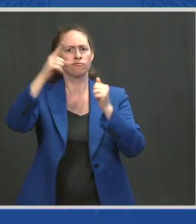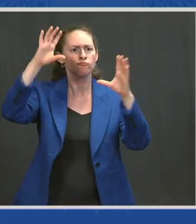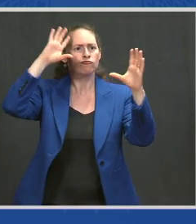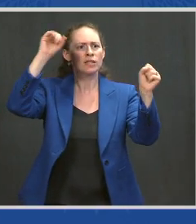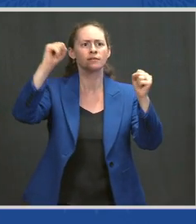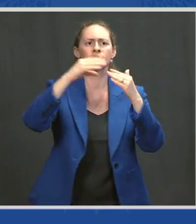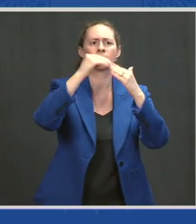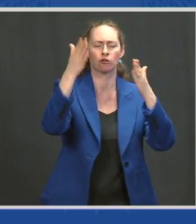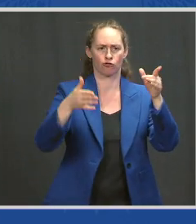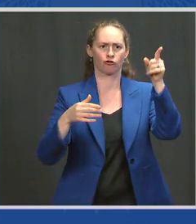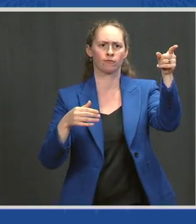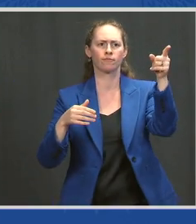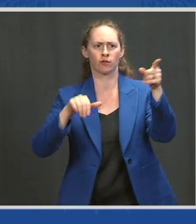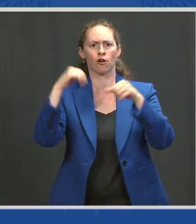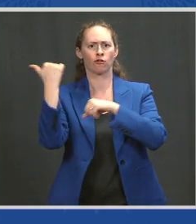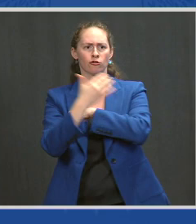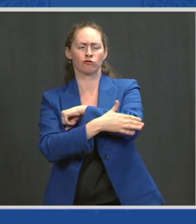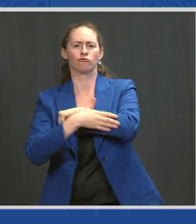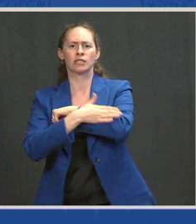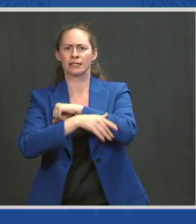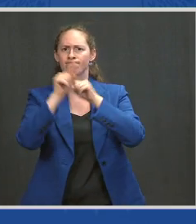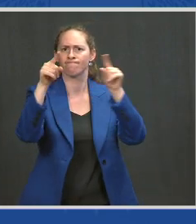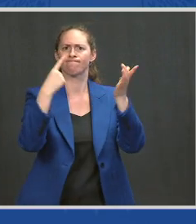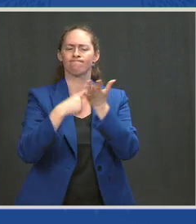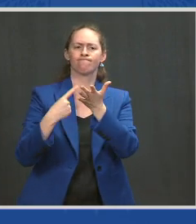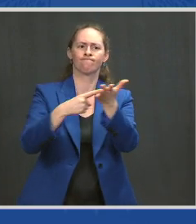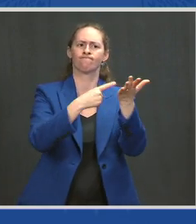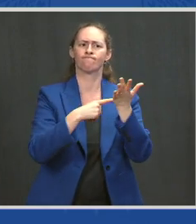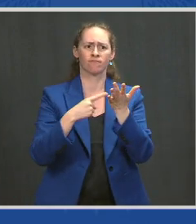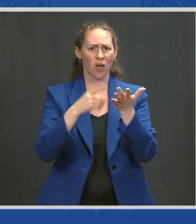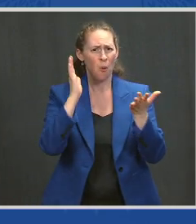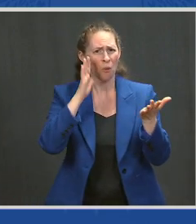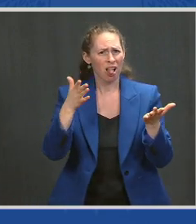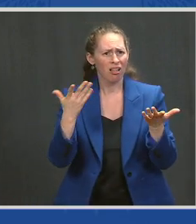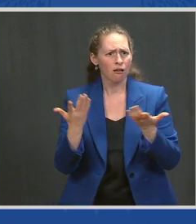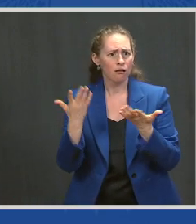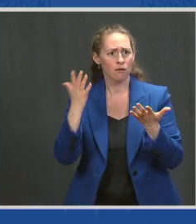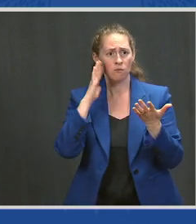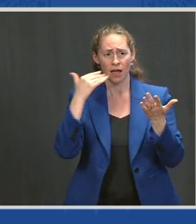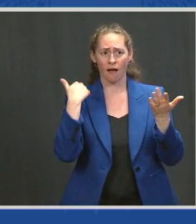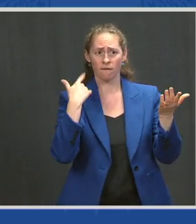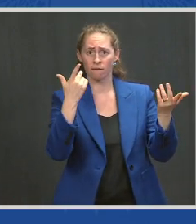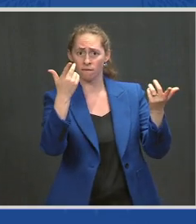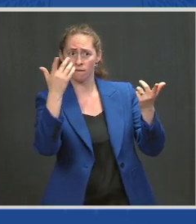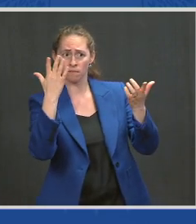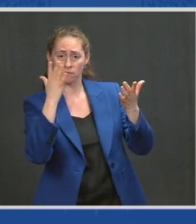So is there going to become a time where you might call him, old friend to old friend,